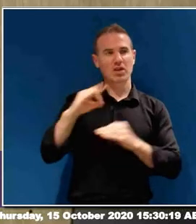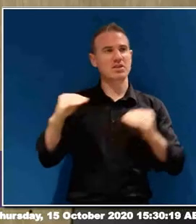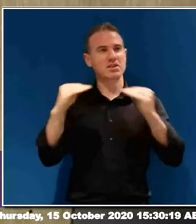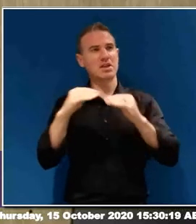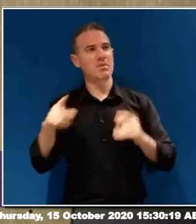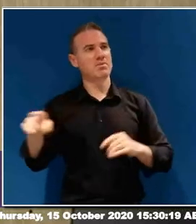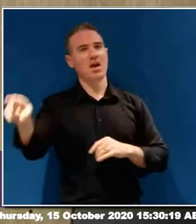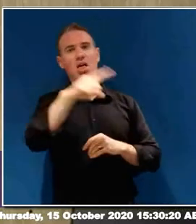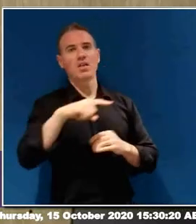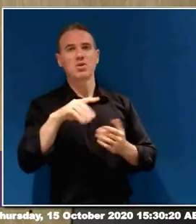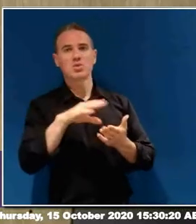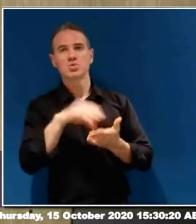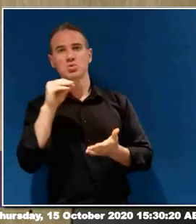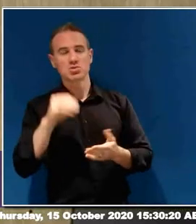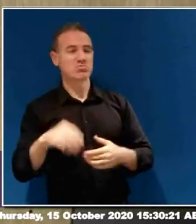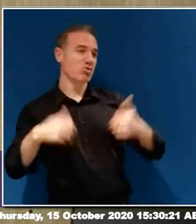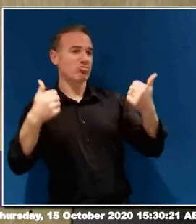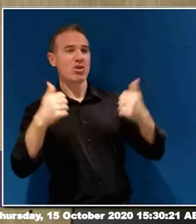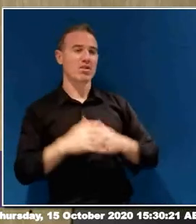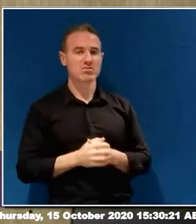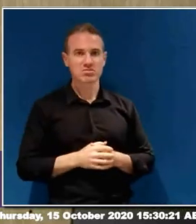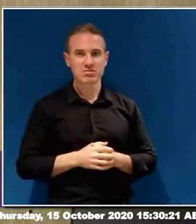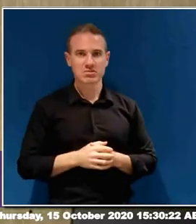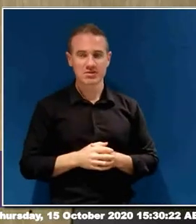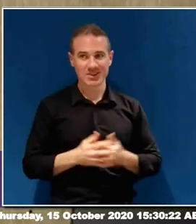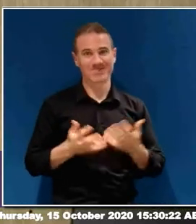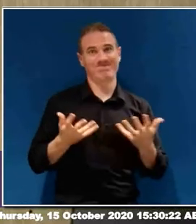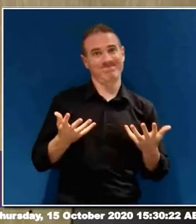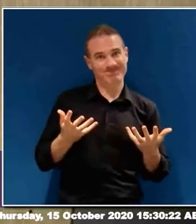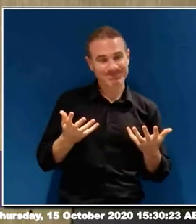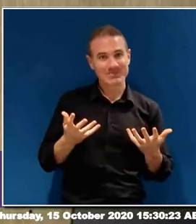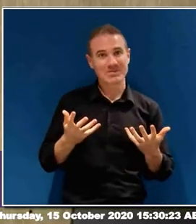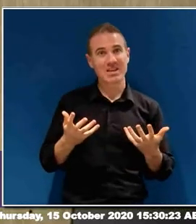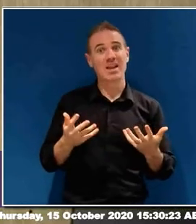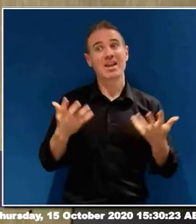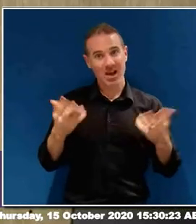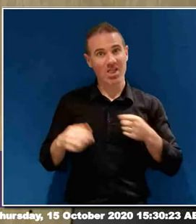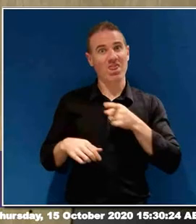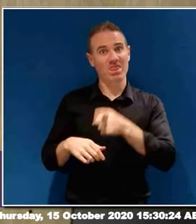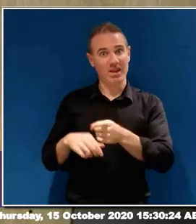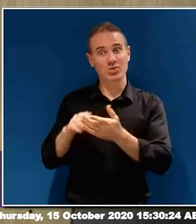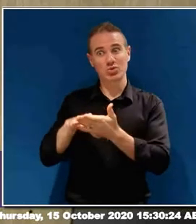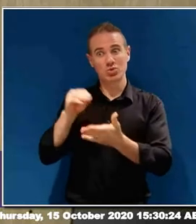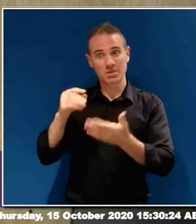Now this student did get funding and where he spent most of his time was either in